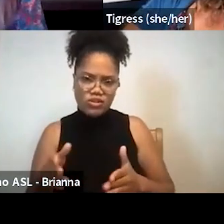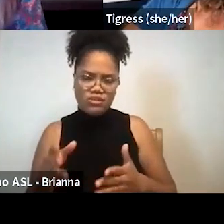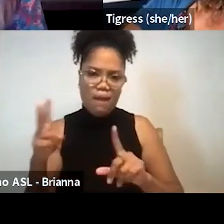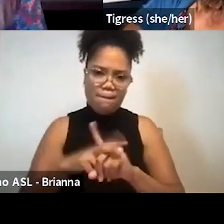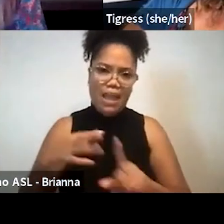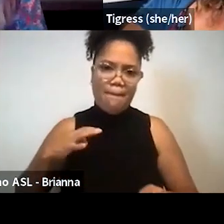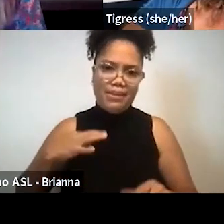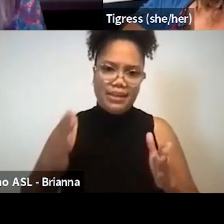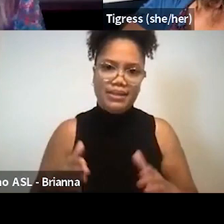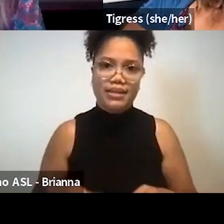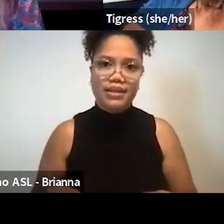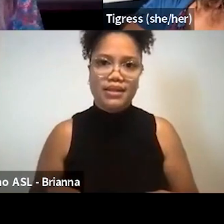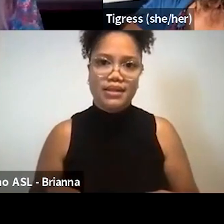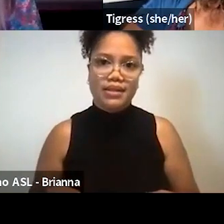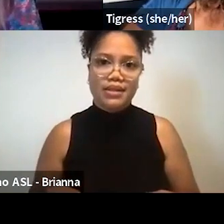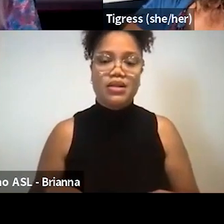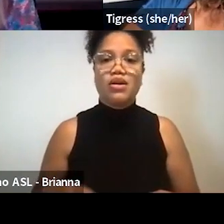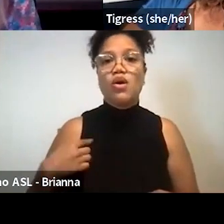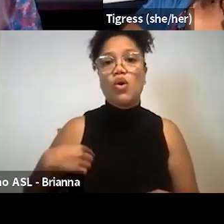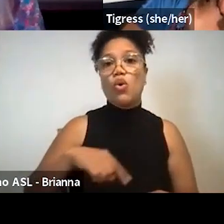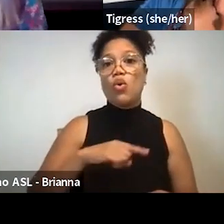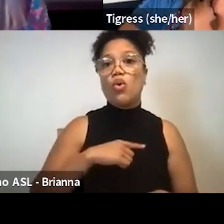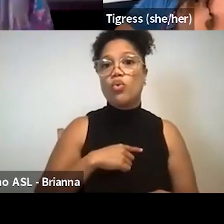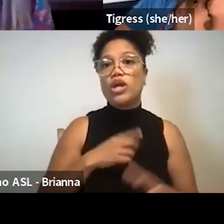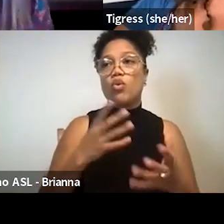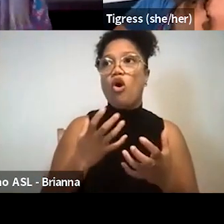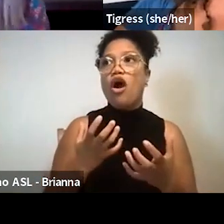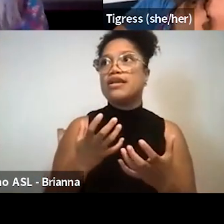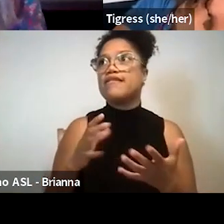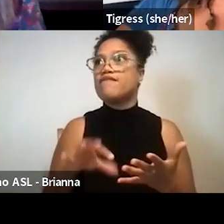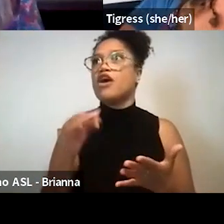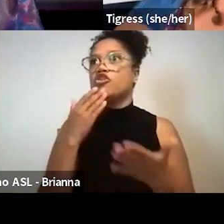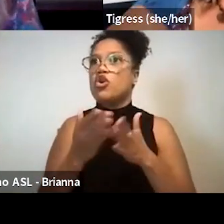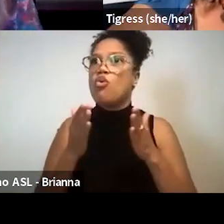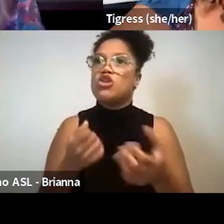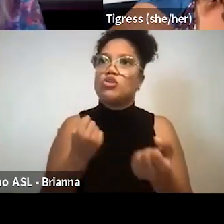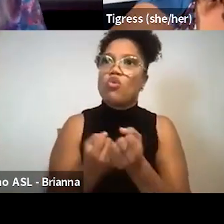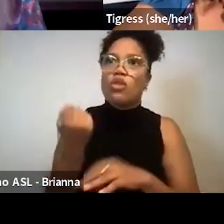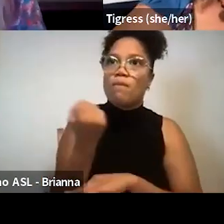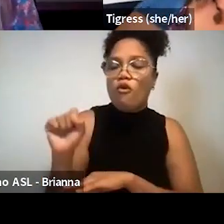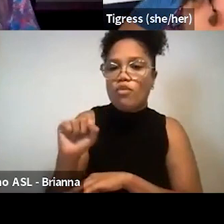what we understood was a very authentic and needed way to support the movement. So we obviously worked closely with yourselves at Napa